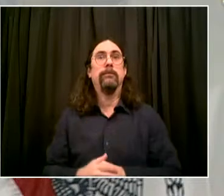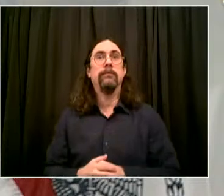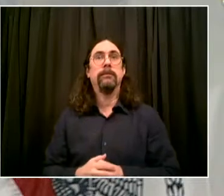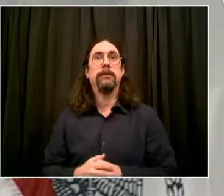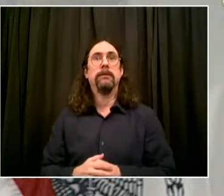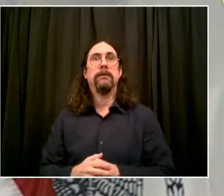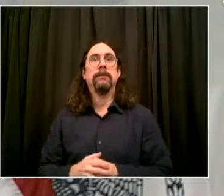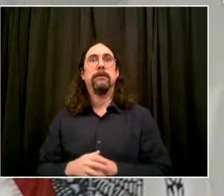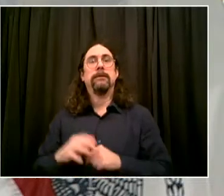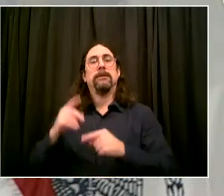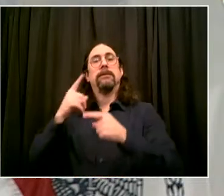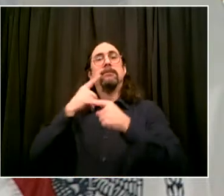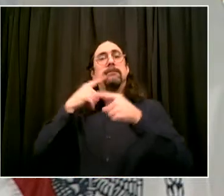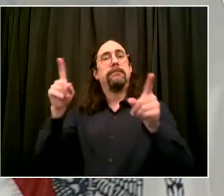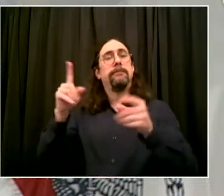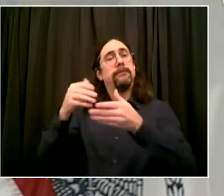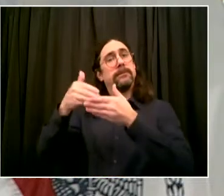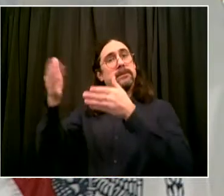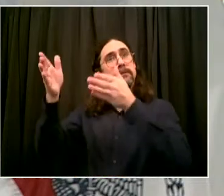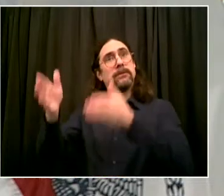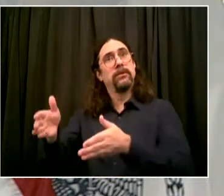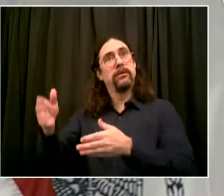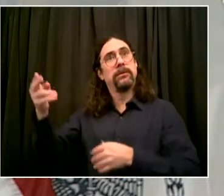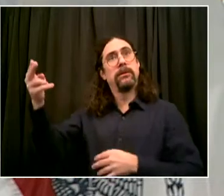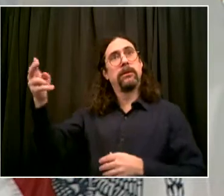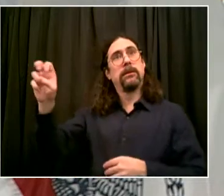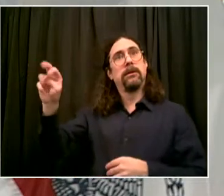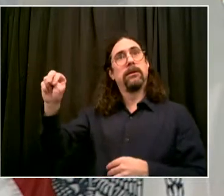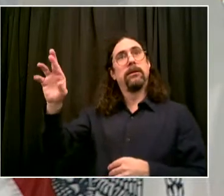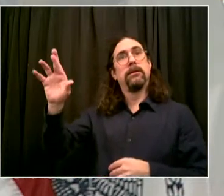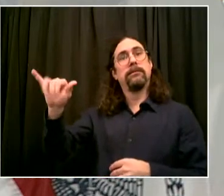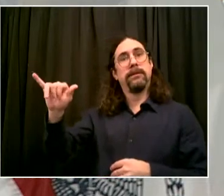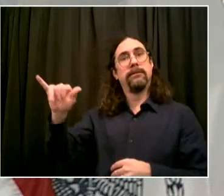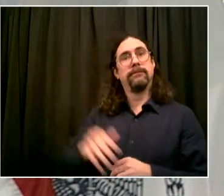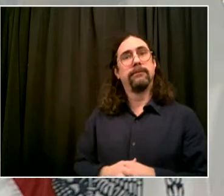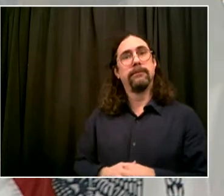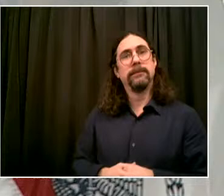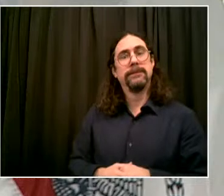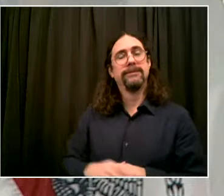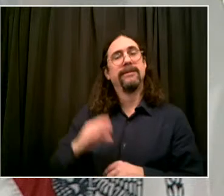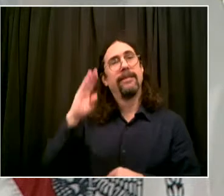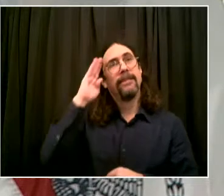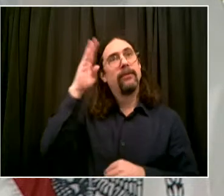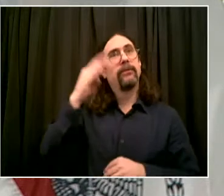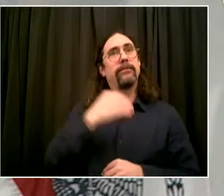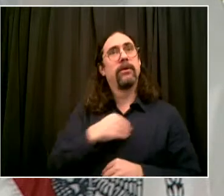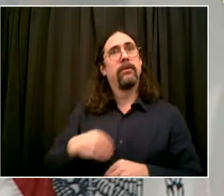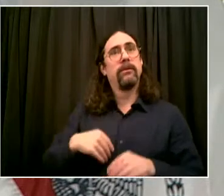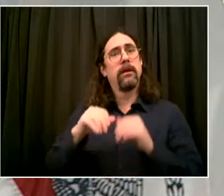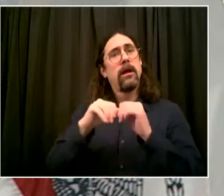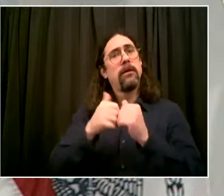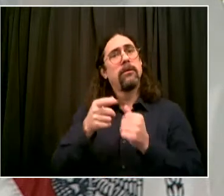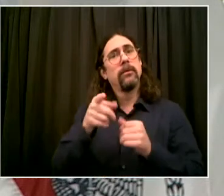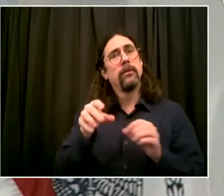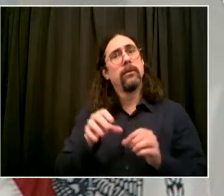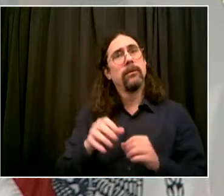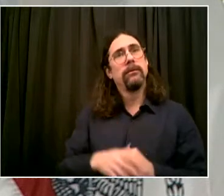BLOOMBERG. Reporter: MR. MAYOR, HOW ARE YOU DOING?